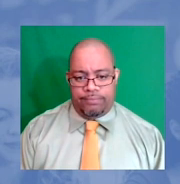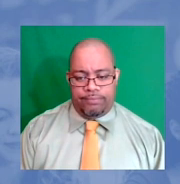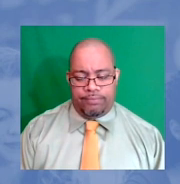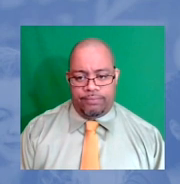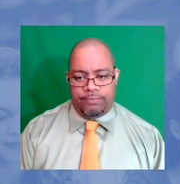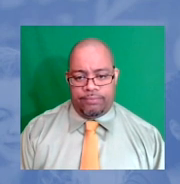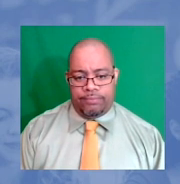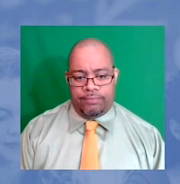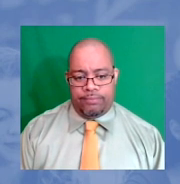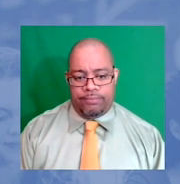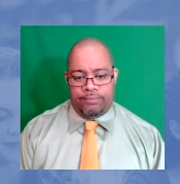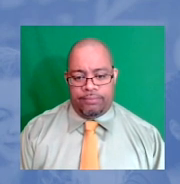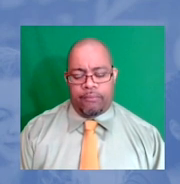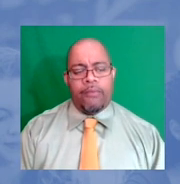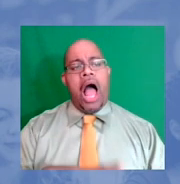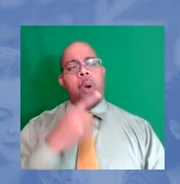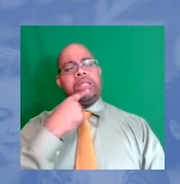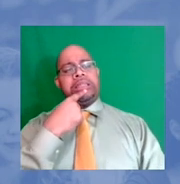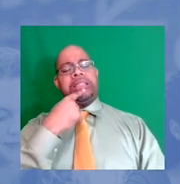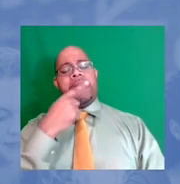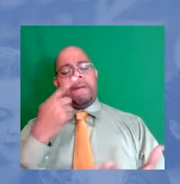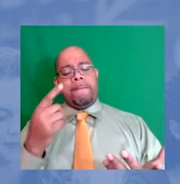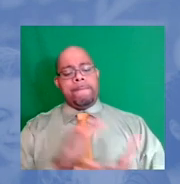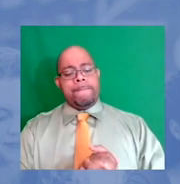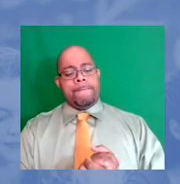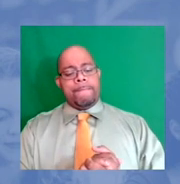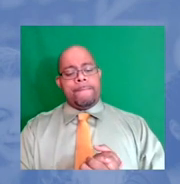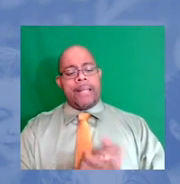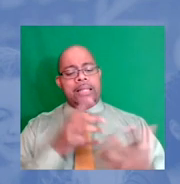I WOULD SIMPLY SAY THAT MEET ALL CHILDREN WHERE THEY ARE.